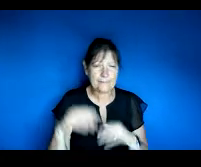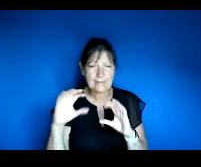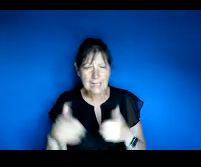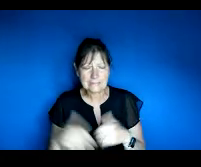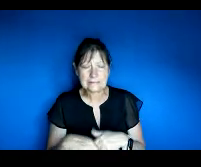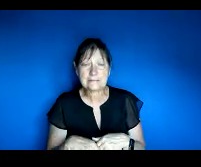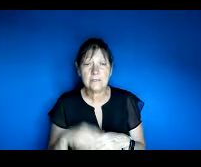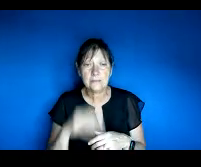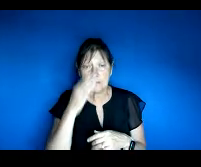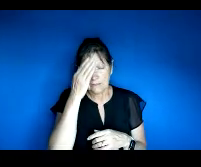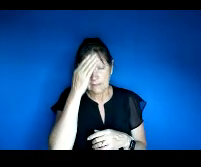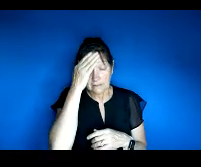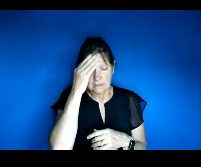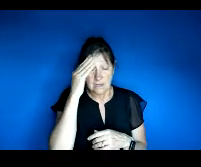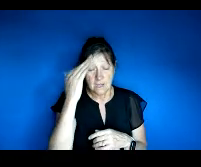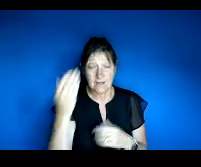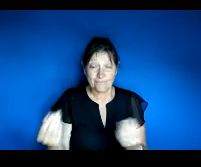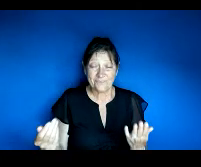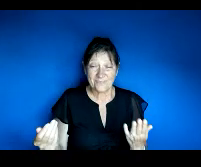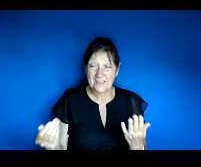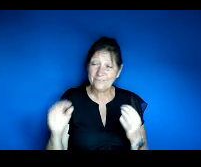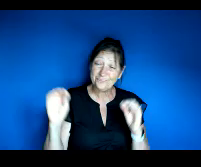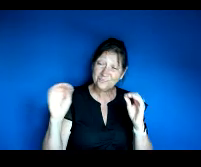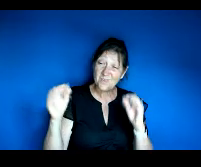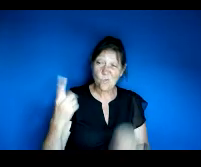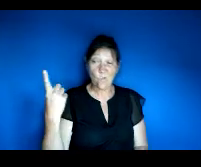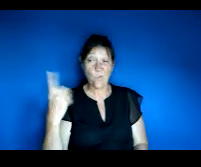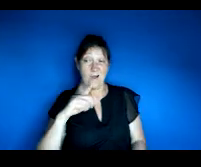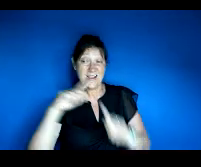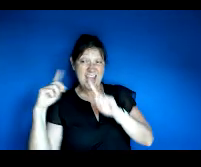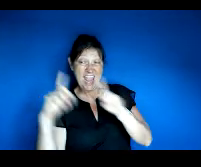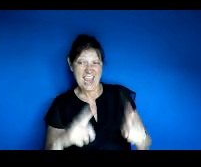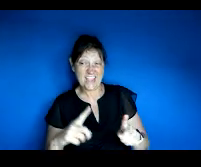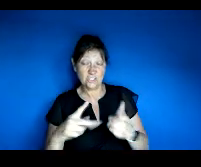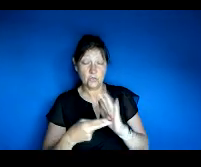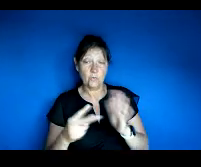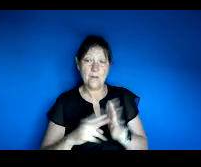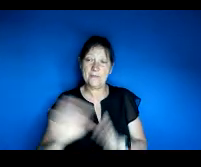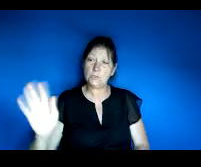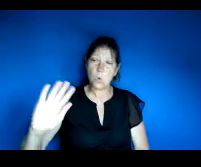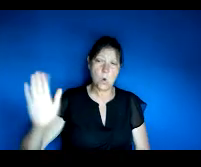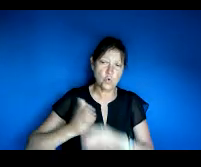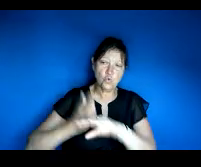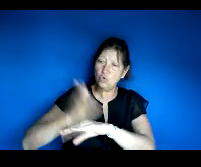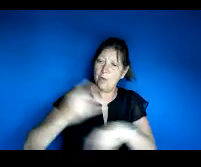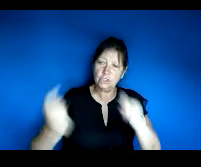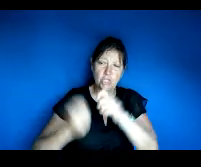And there's no kind of one answer as to what constitutes a fundamental alteration, because each course is different,